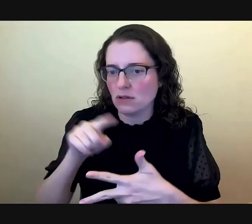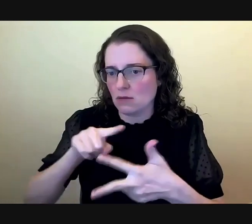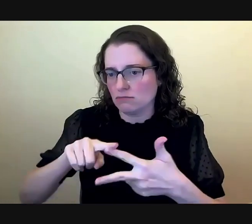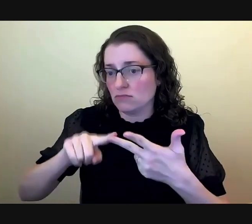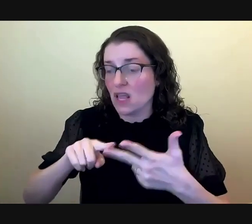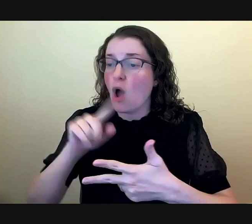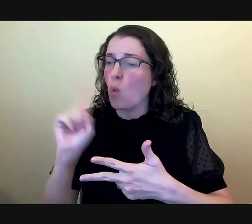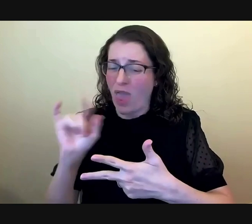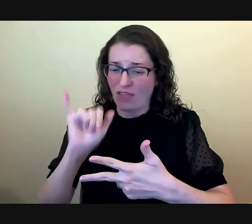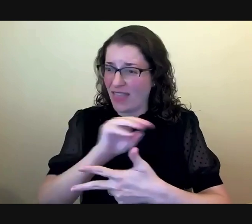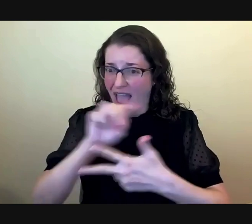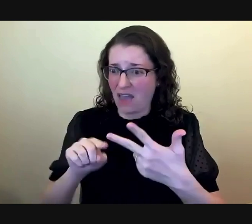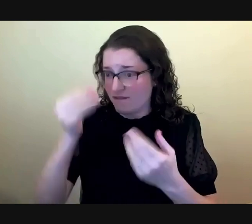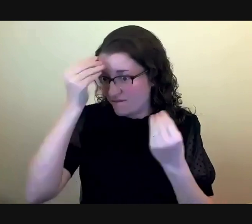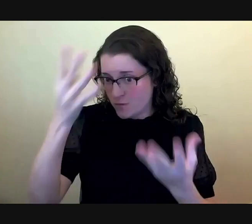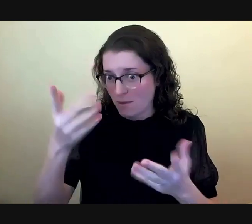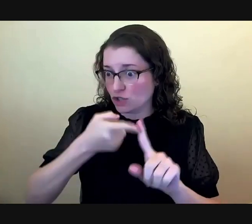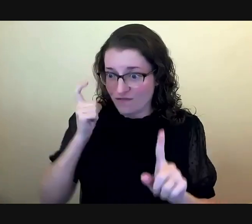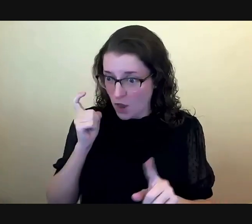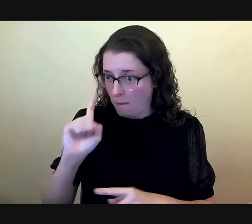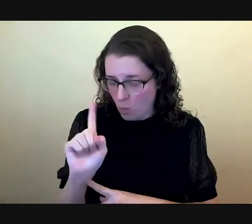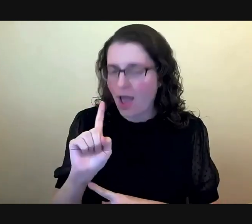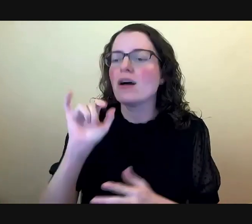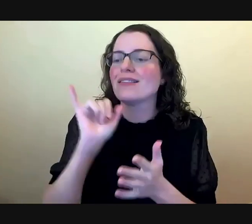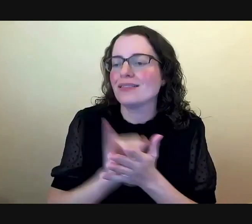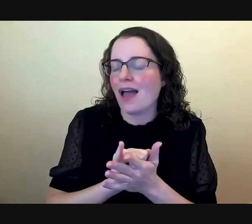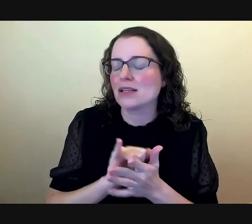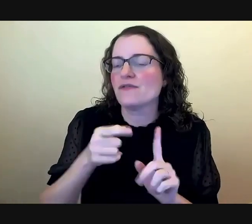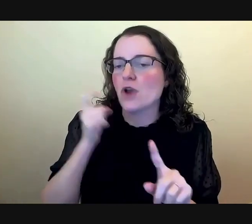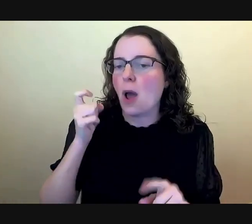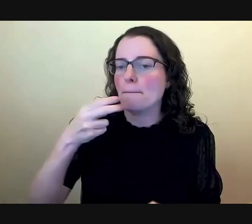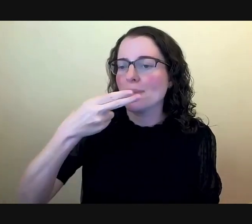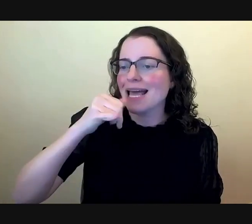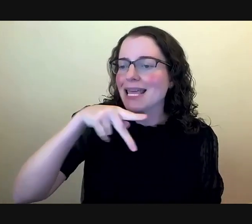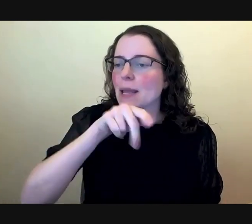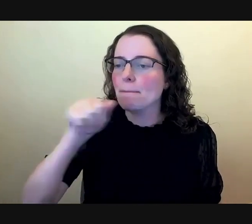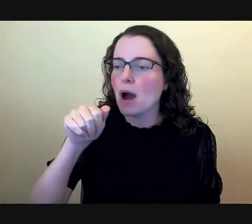and they are liable to follow HIPAA. So with this information, we see this coming